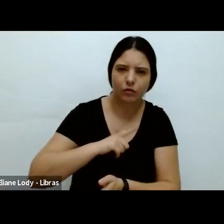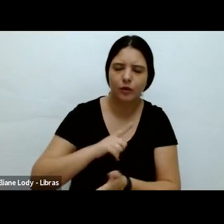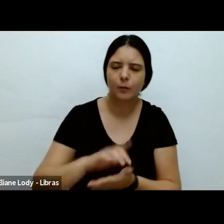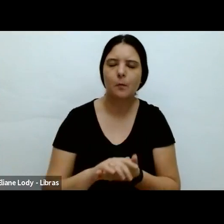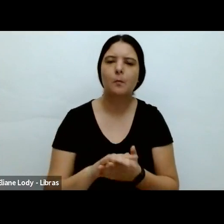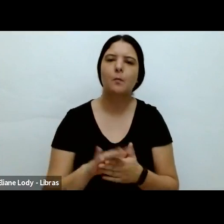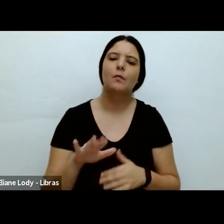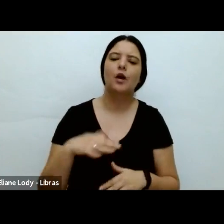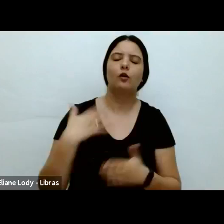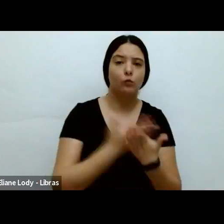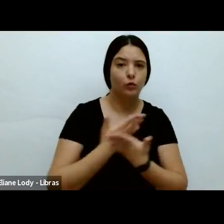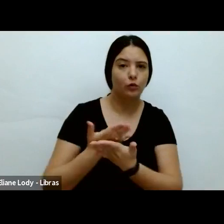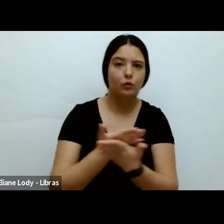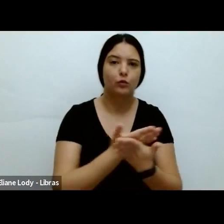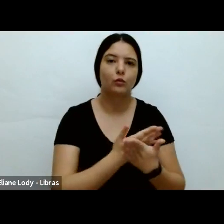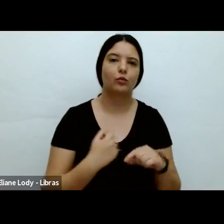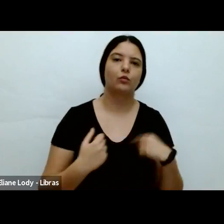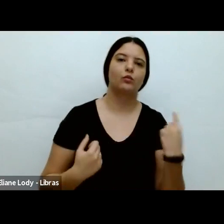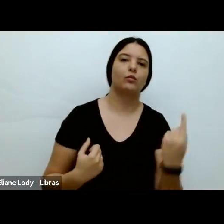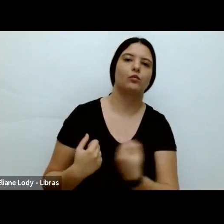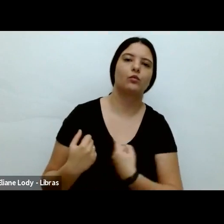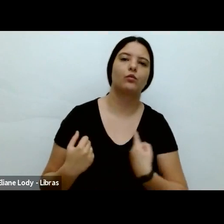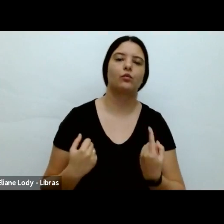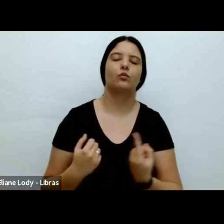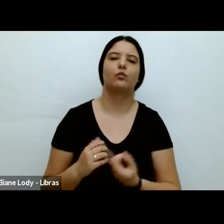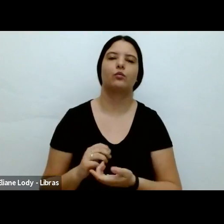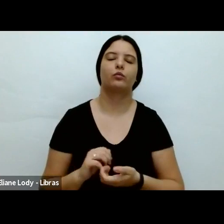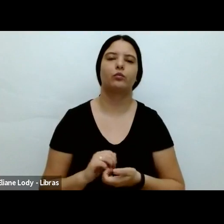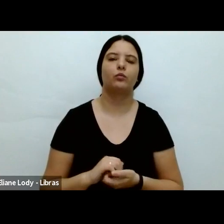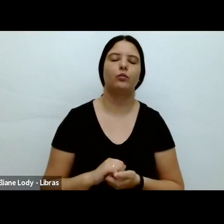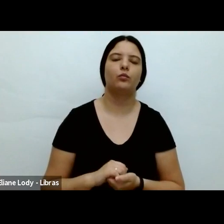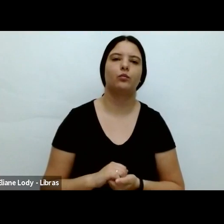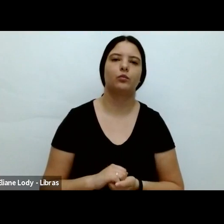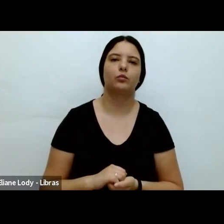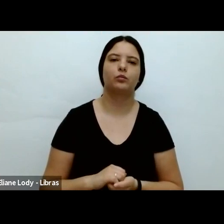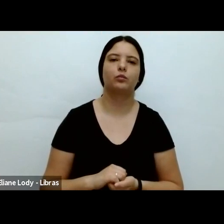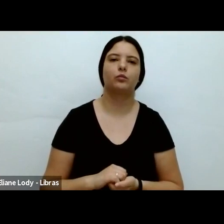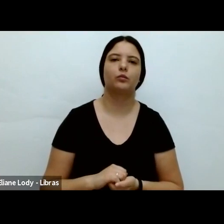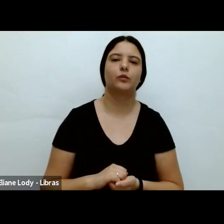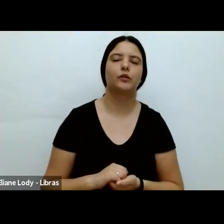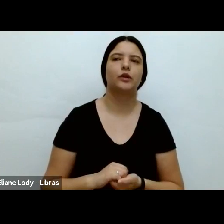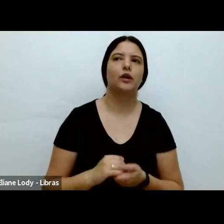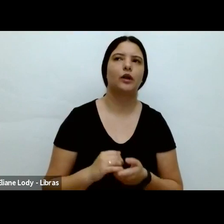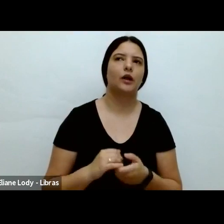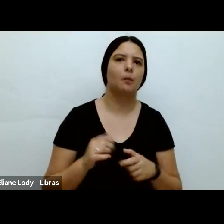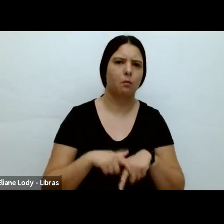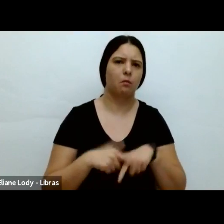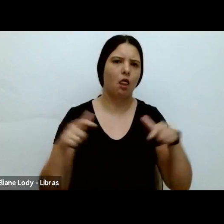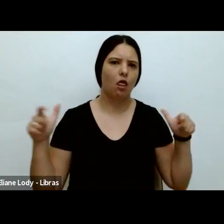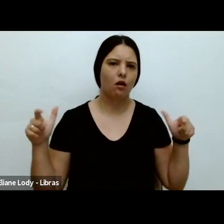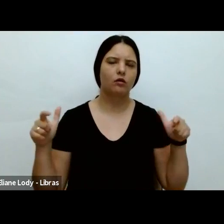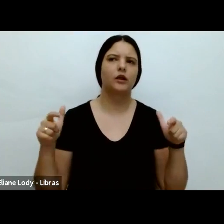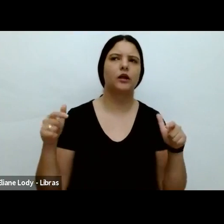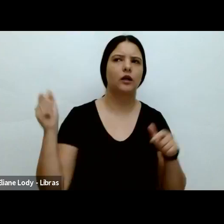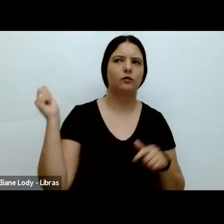And in our studies. It's all often. the XP the expert these already the expertise, or resource resource